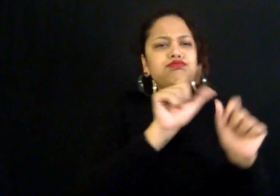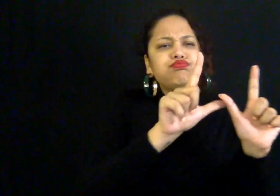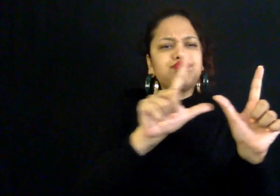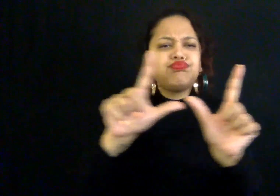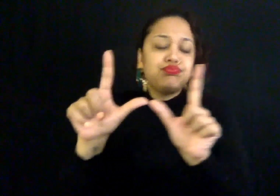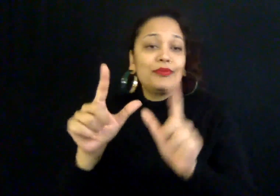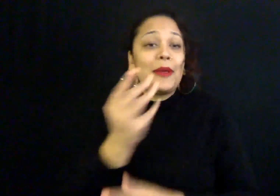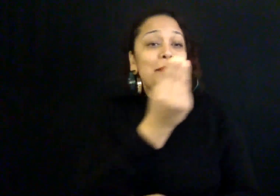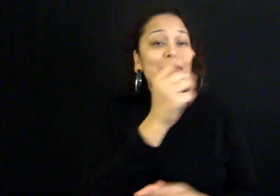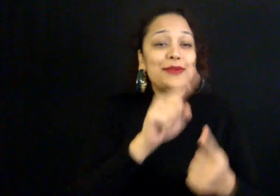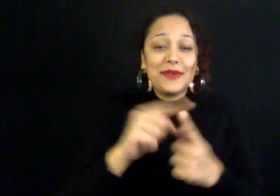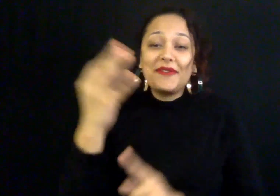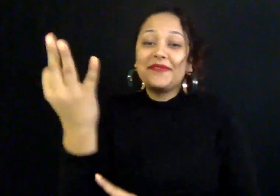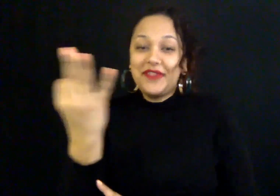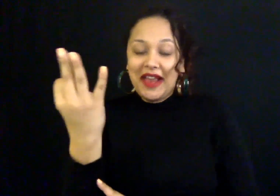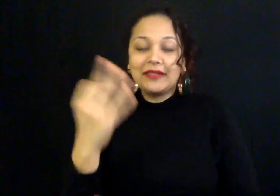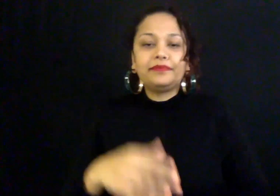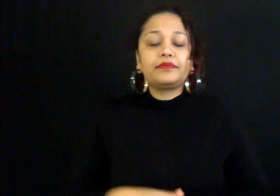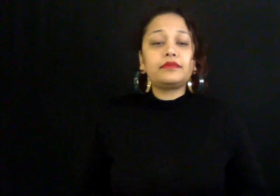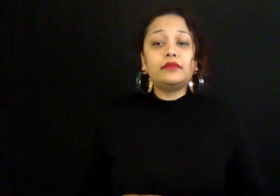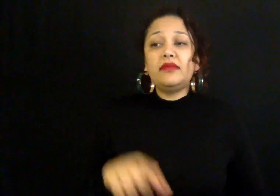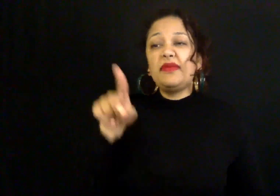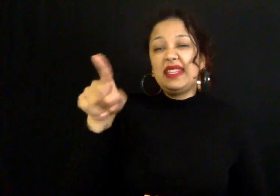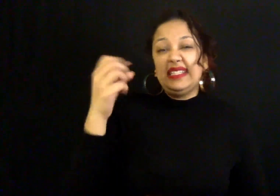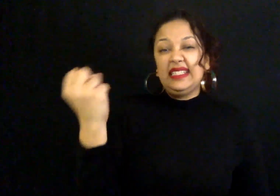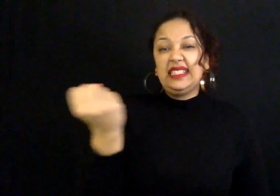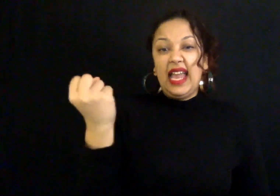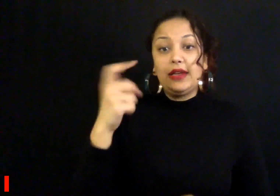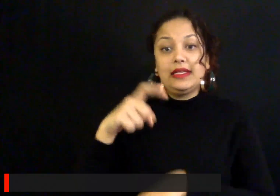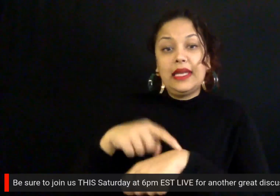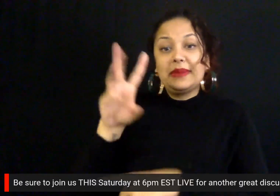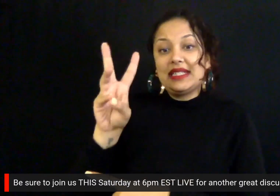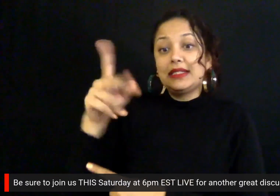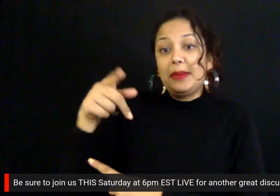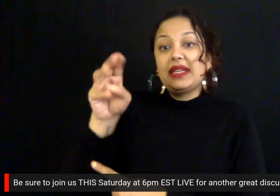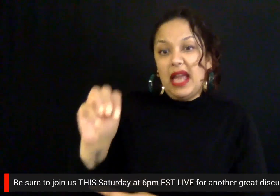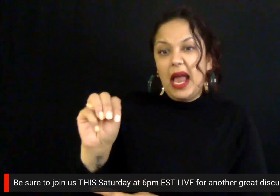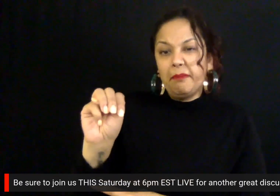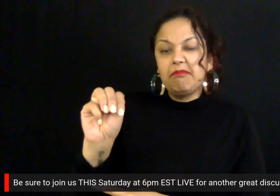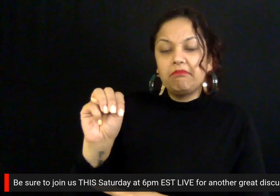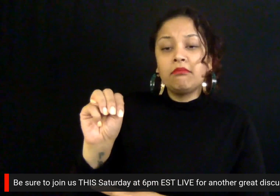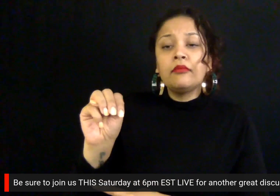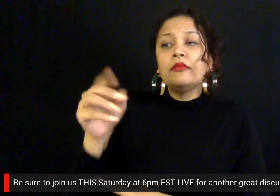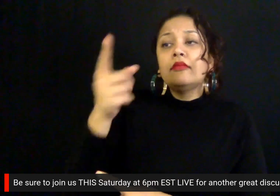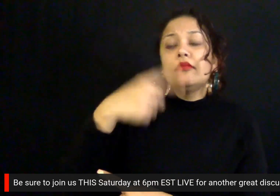live updates Monday through Friday then this Saturday at 6 PM Eastern time join us for